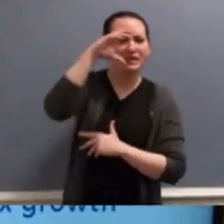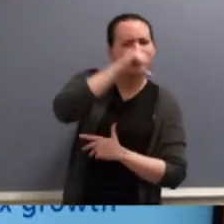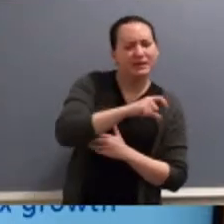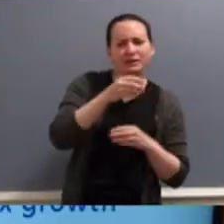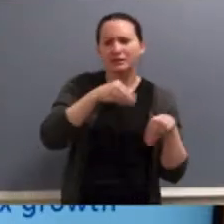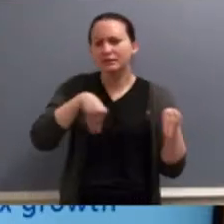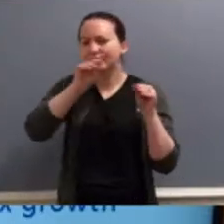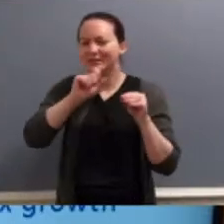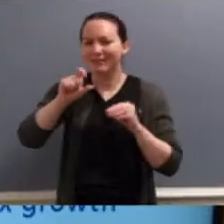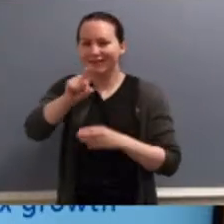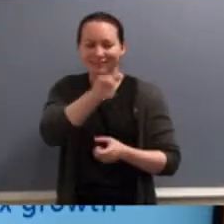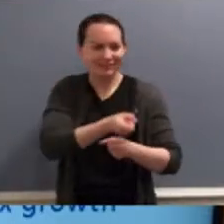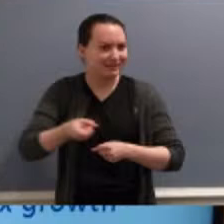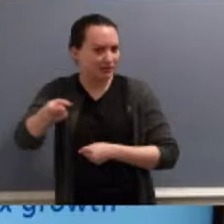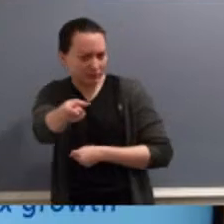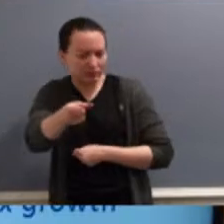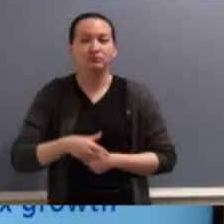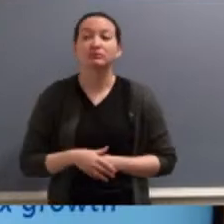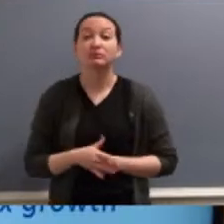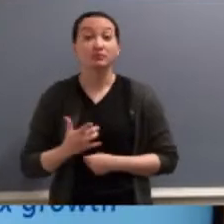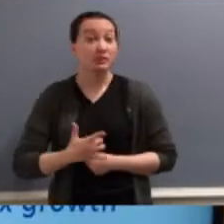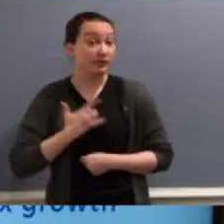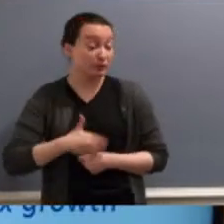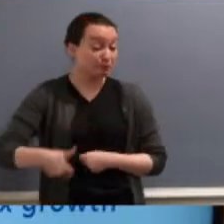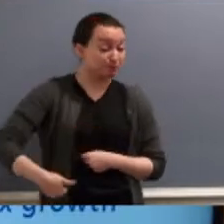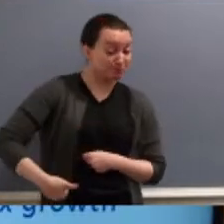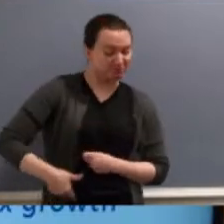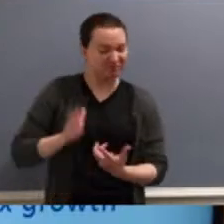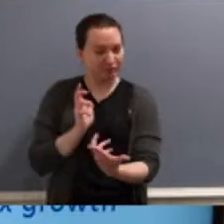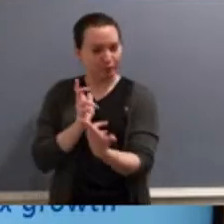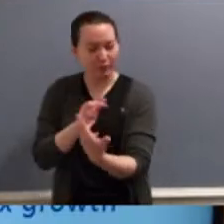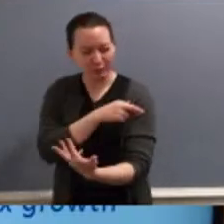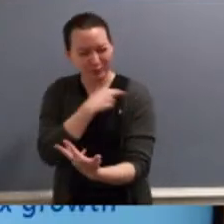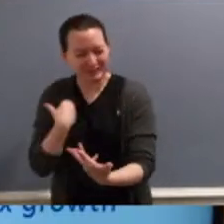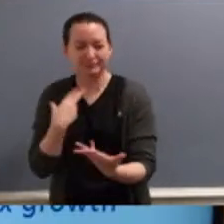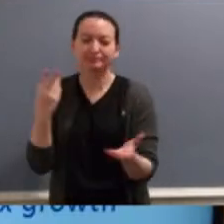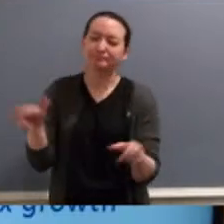tax for next year so we feel we've accommodated for that risk but nonetheless we've listed it here